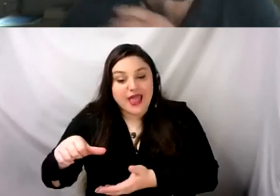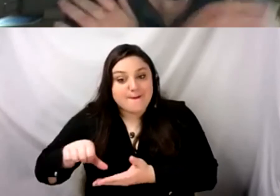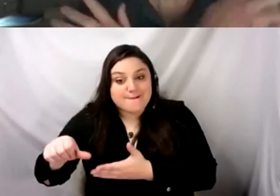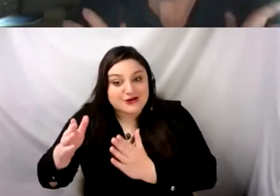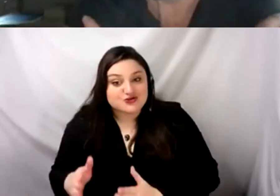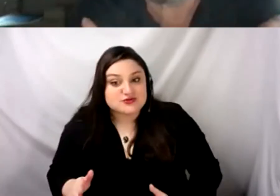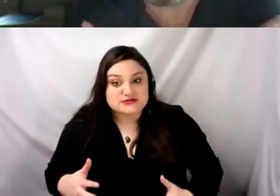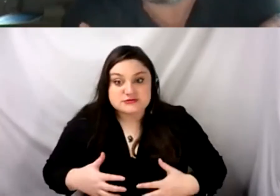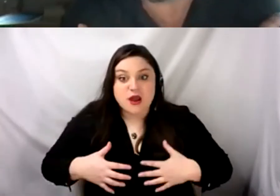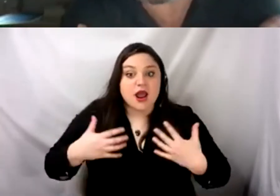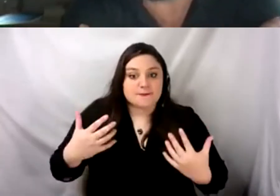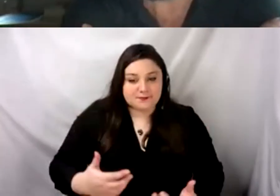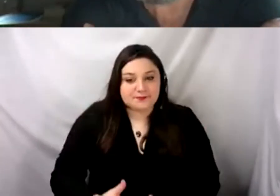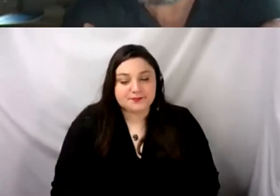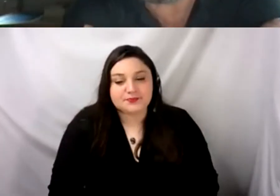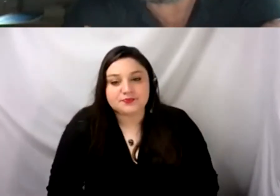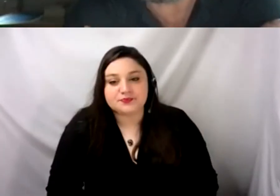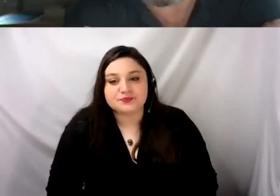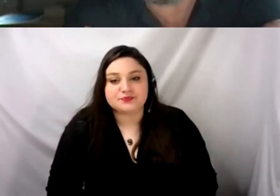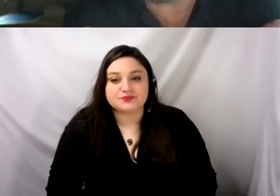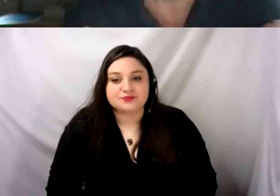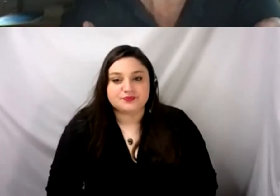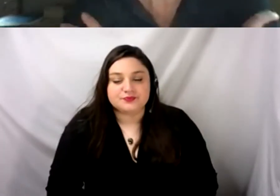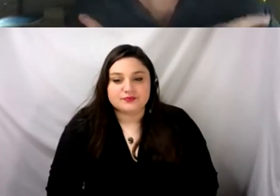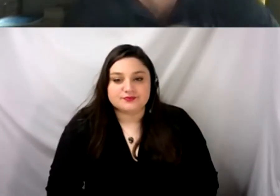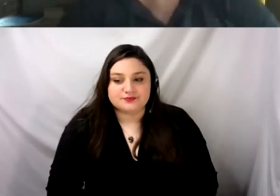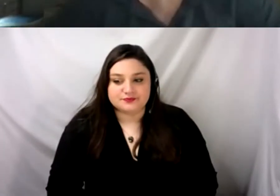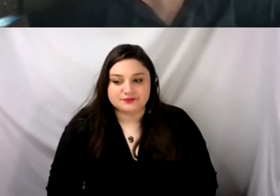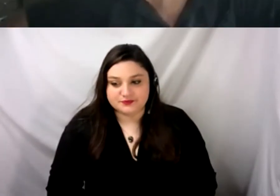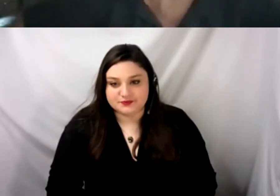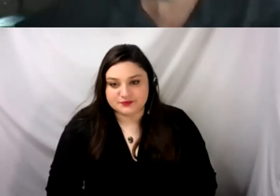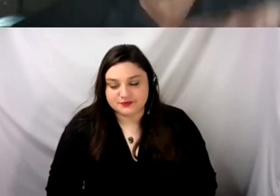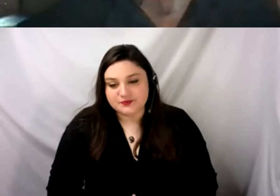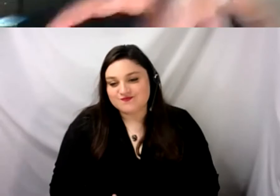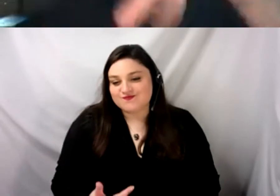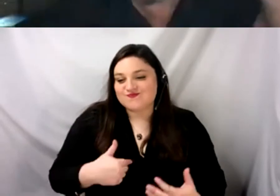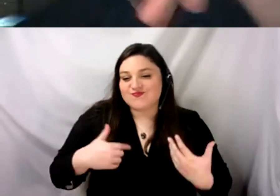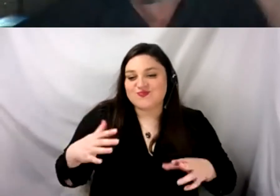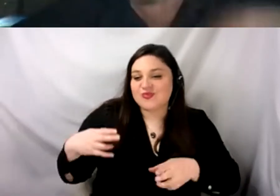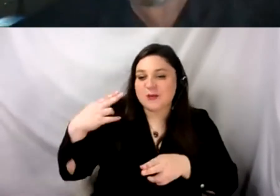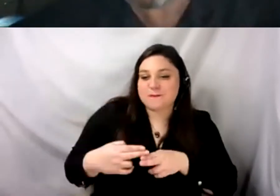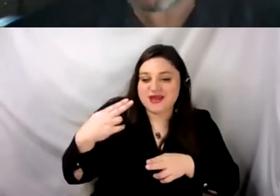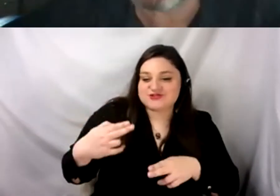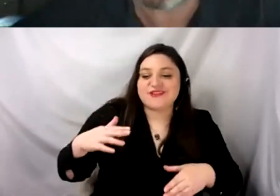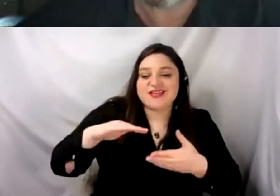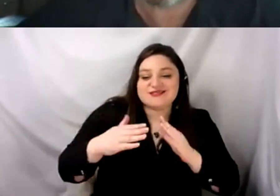I think it is through FBS -- it